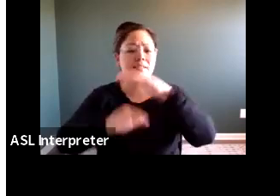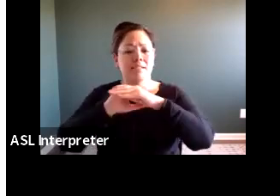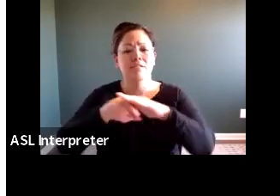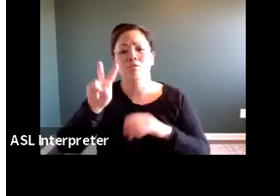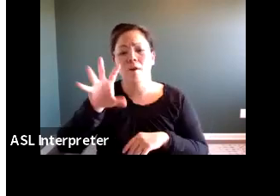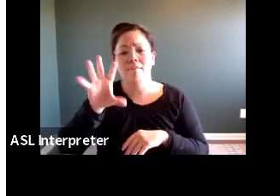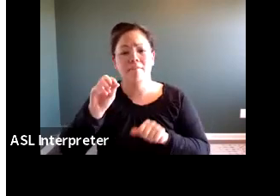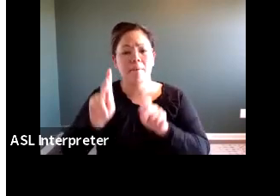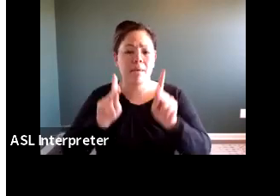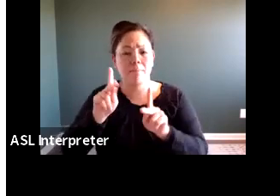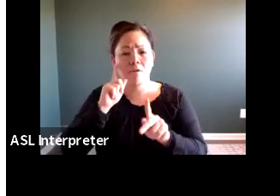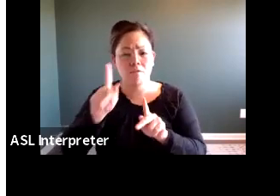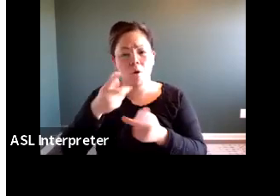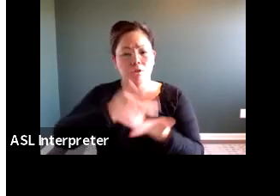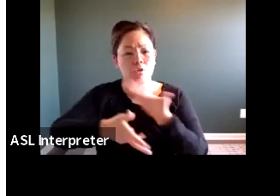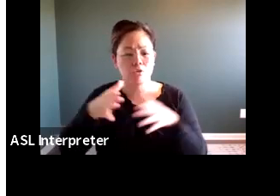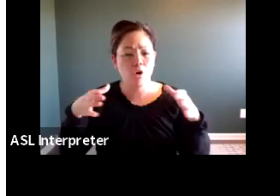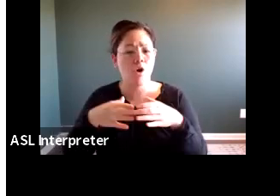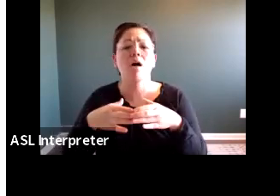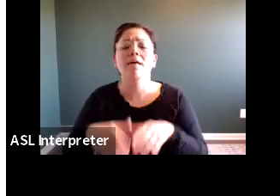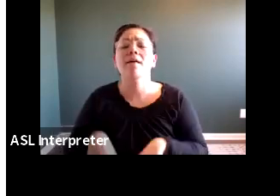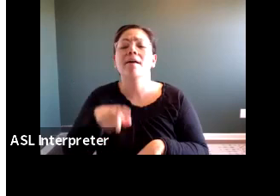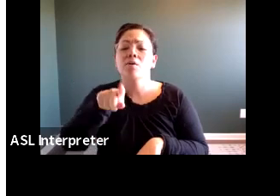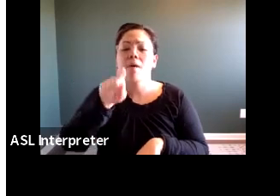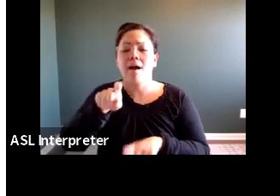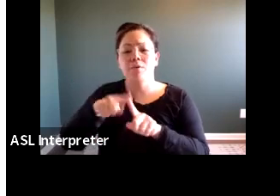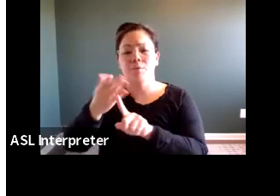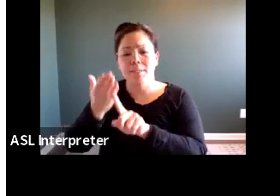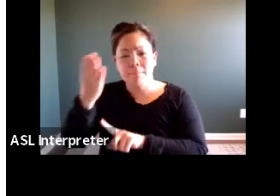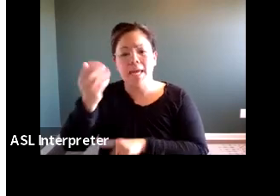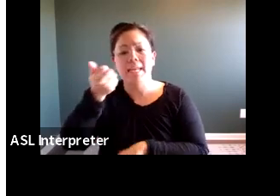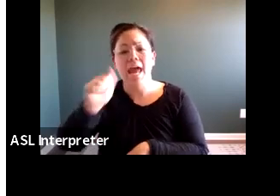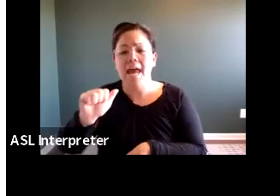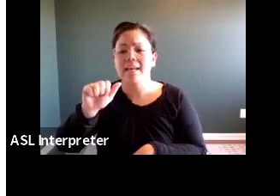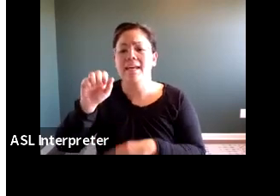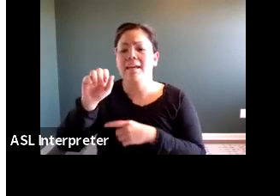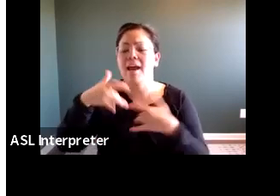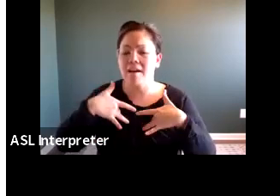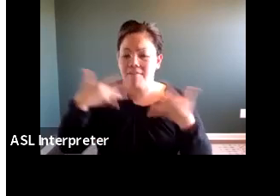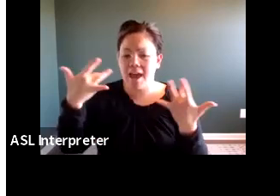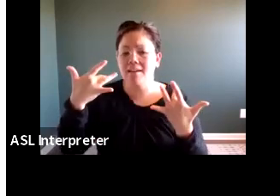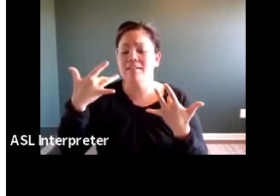and you need to submit for any special season or commercial event for which more than a hundred people